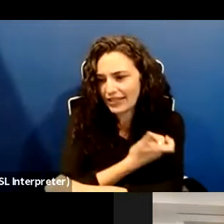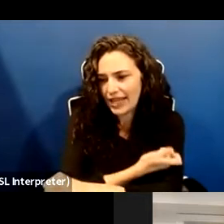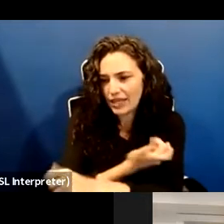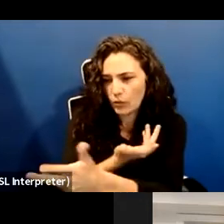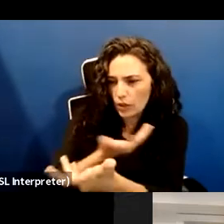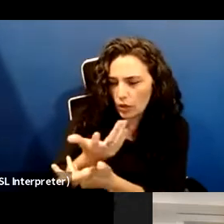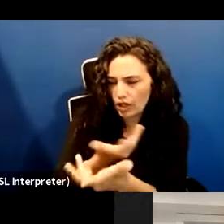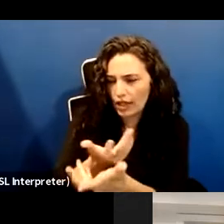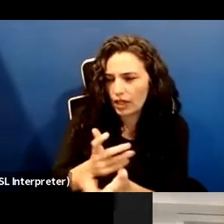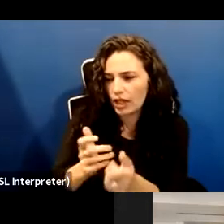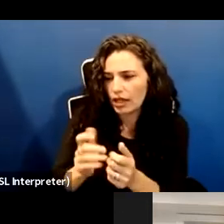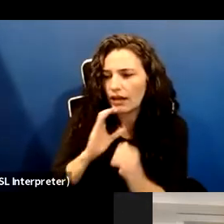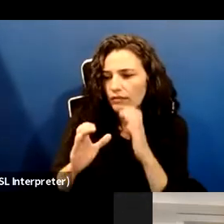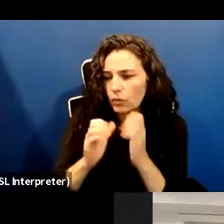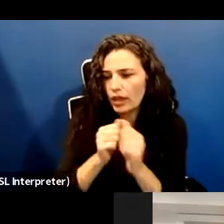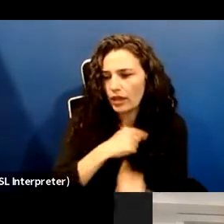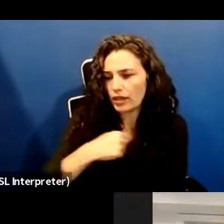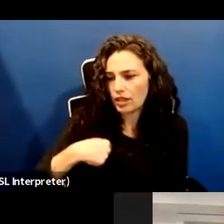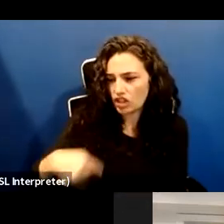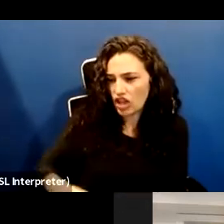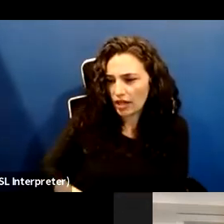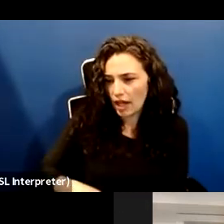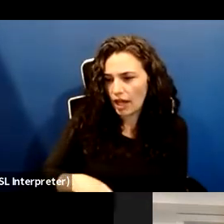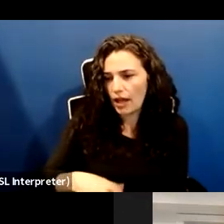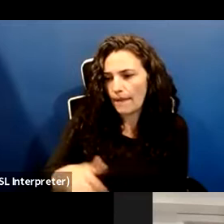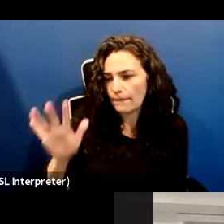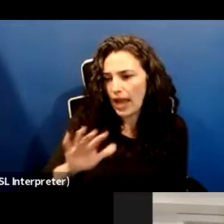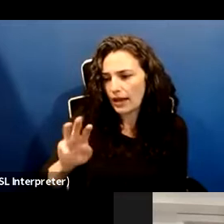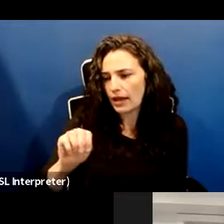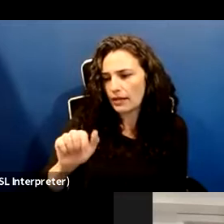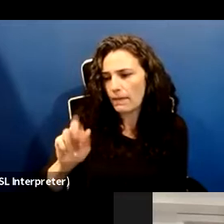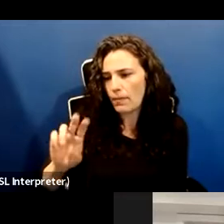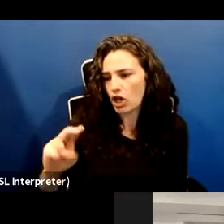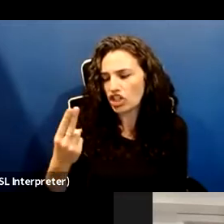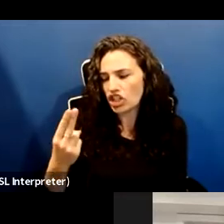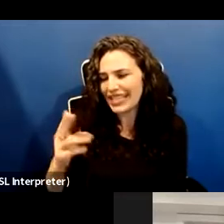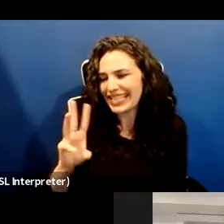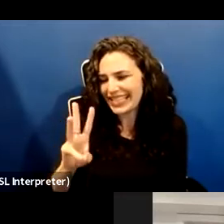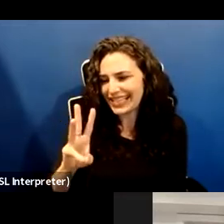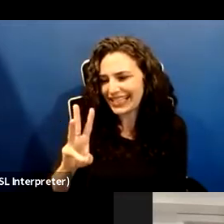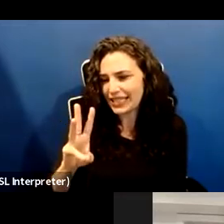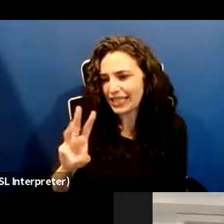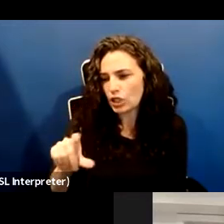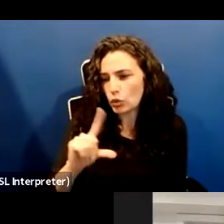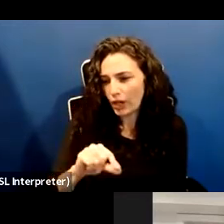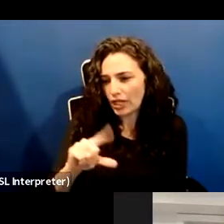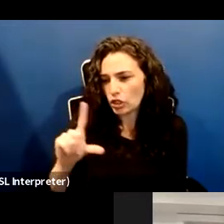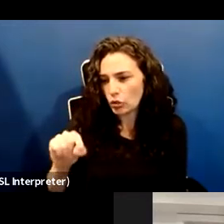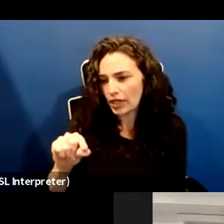on March 6th of 2020, probably before Trump was. You can edit that.